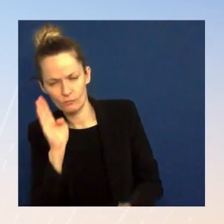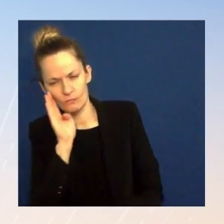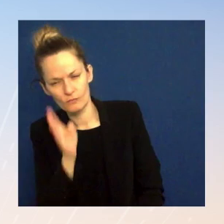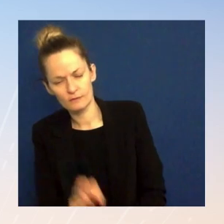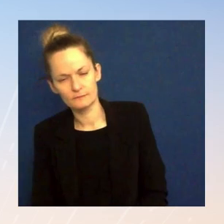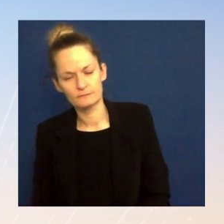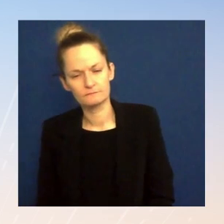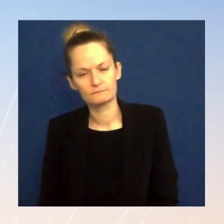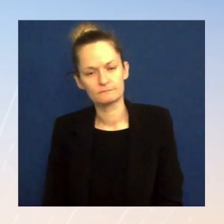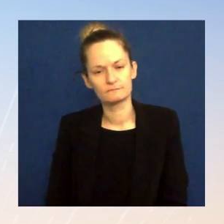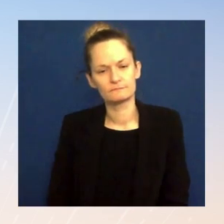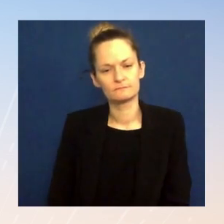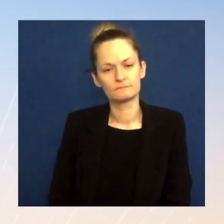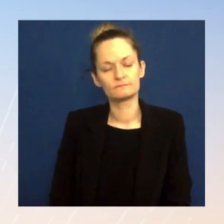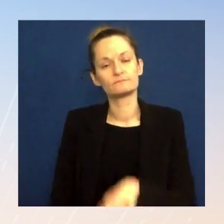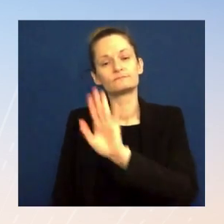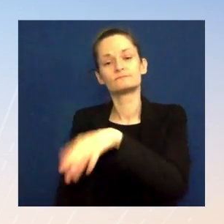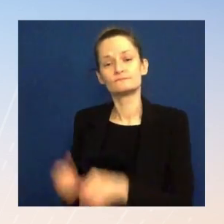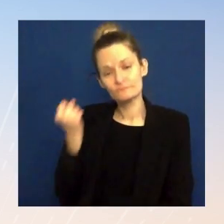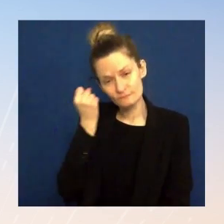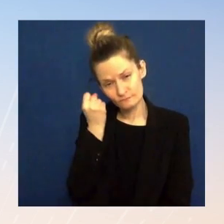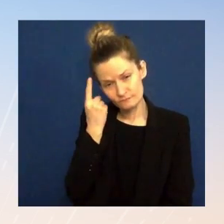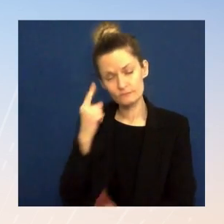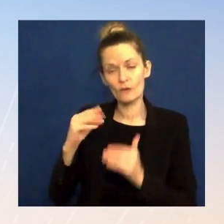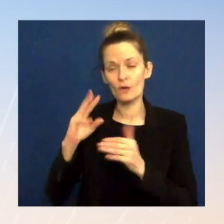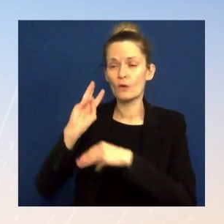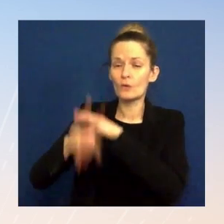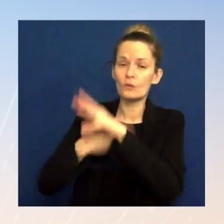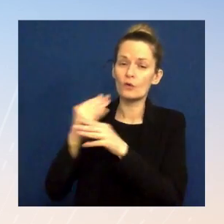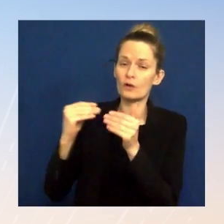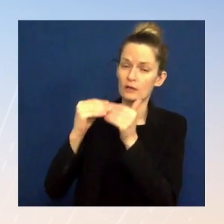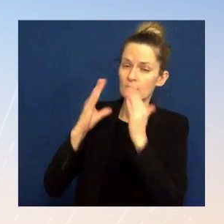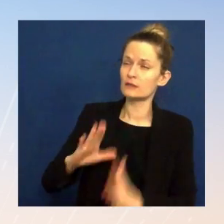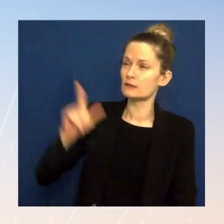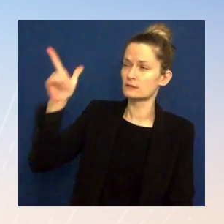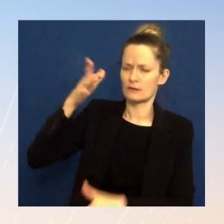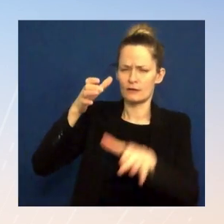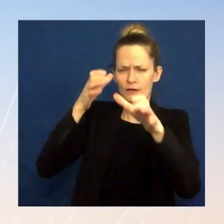and watch our system closely. But would it be easier to convince the rest of the world